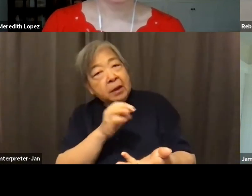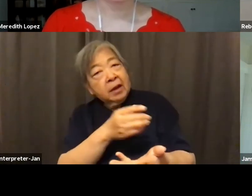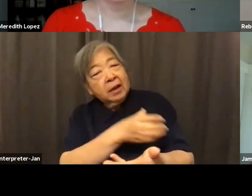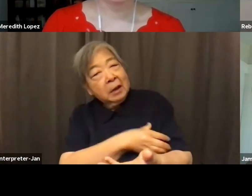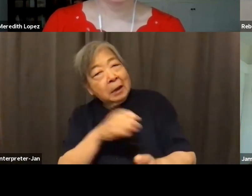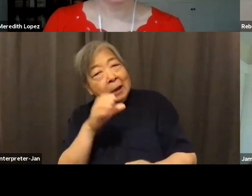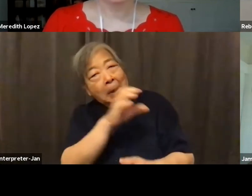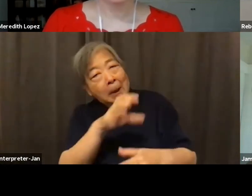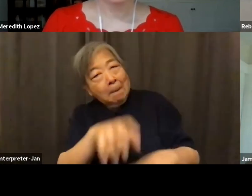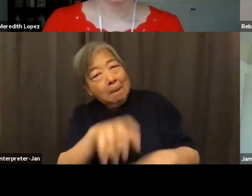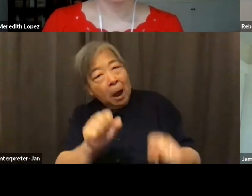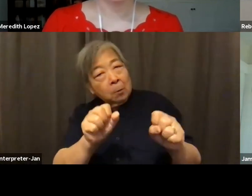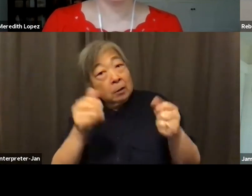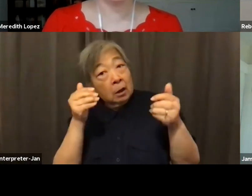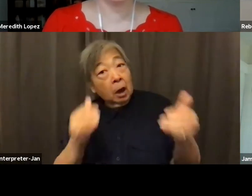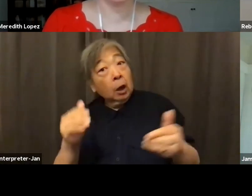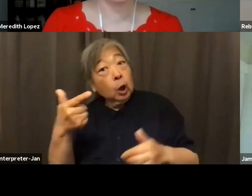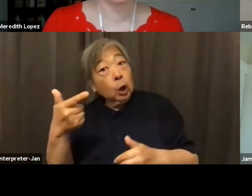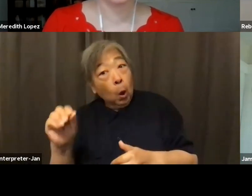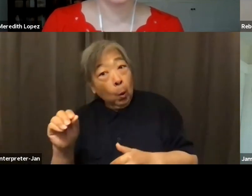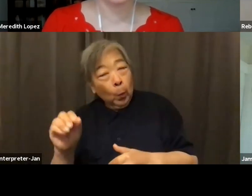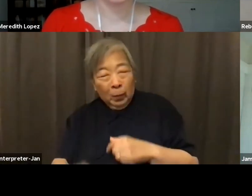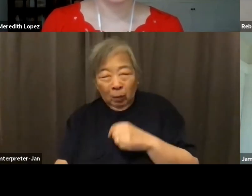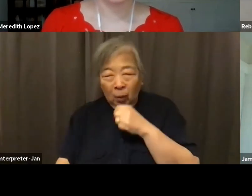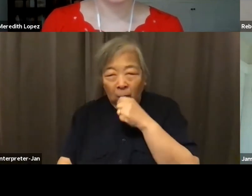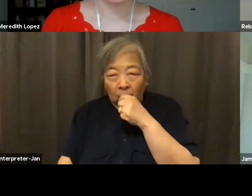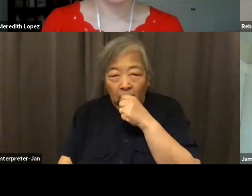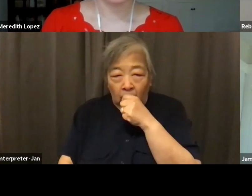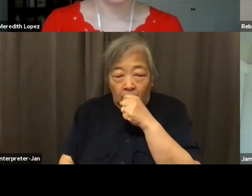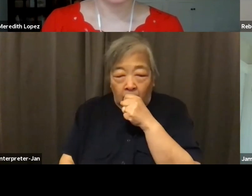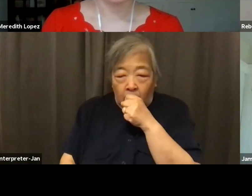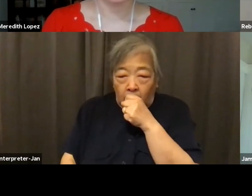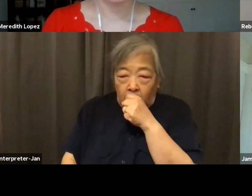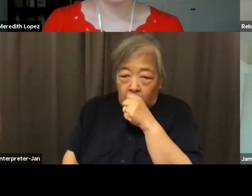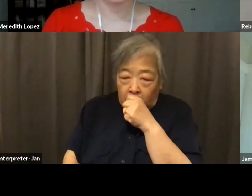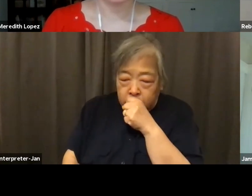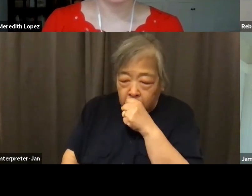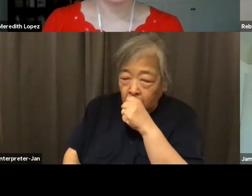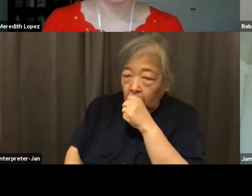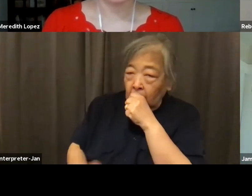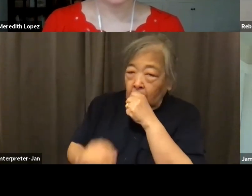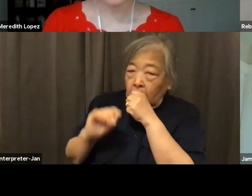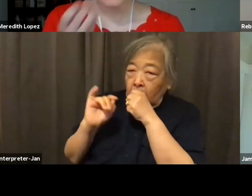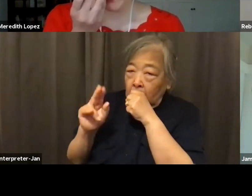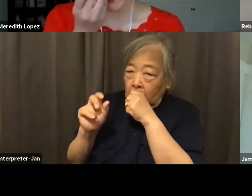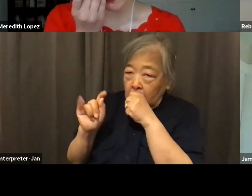Go! Great, great. Thanks. Thank you.